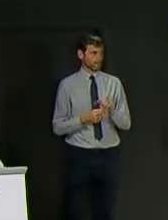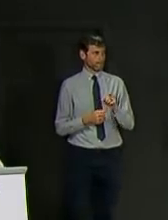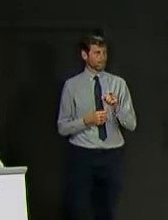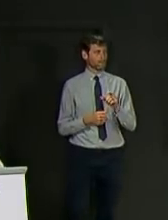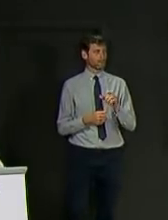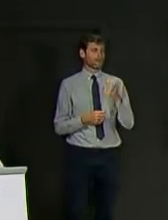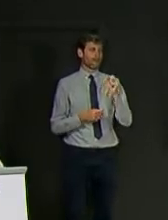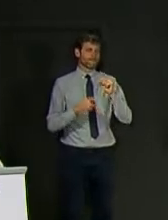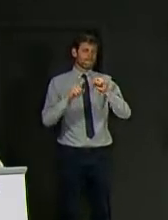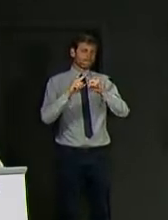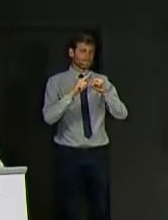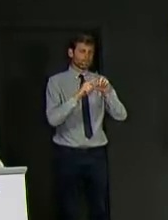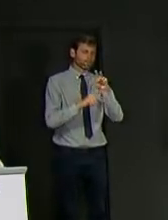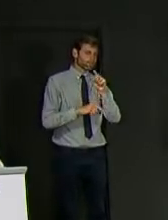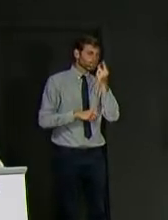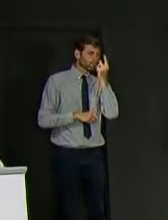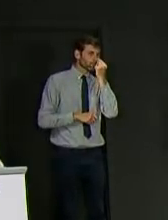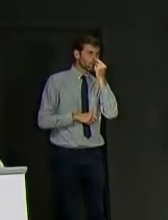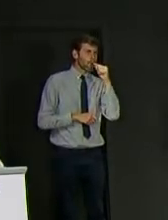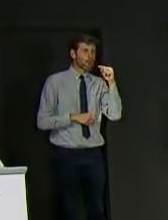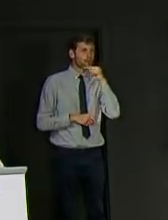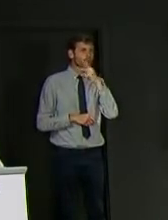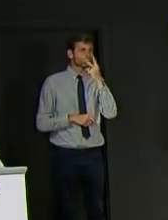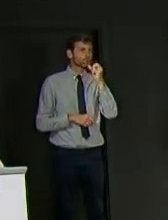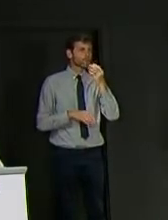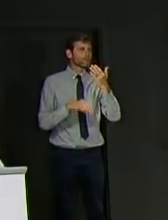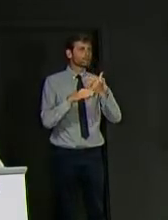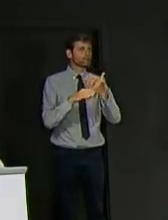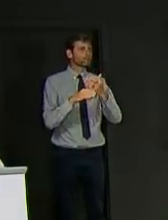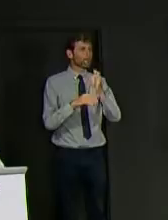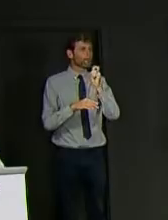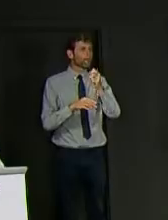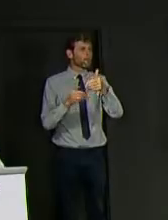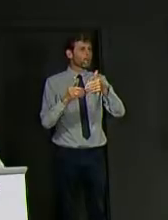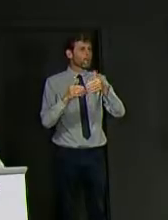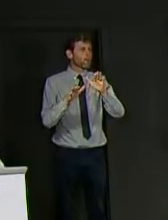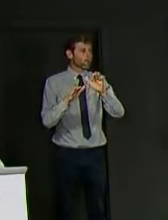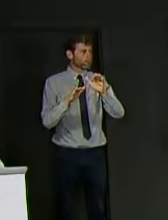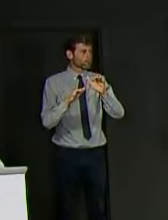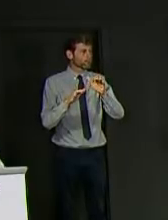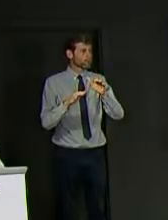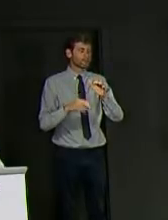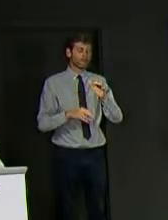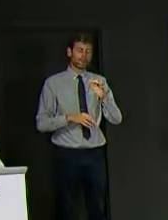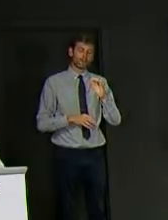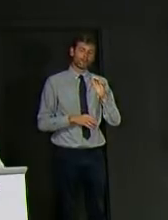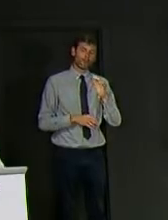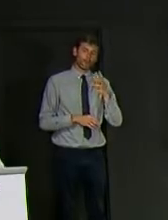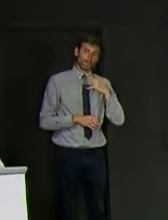are still waiting on firm guidance on when they could be allowed to open. The chief executive